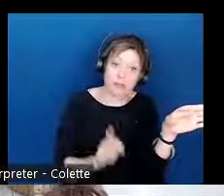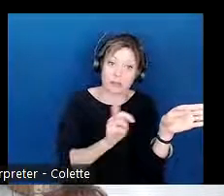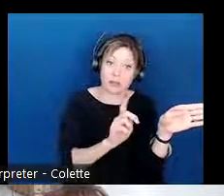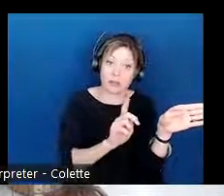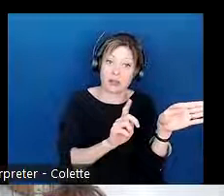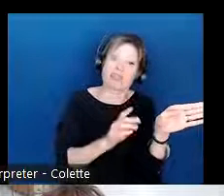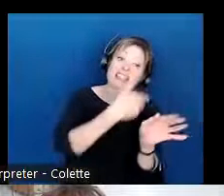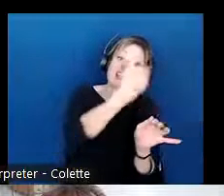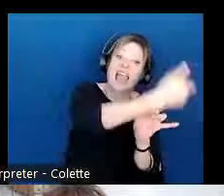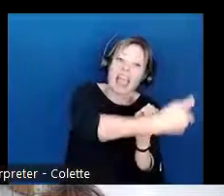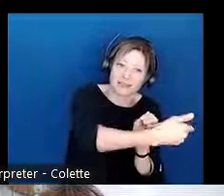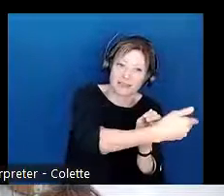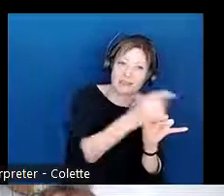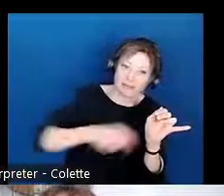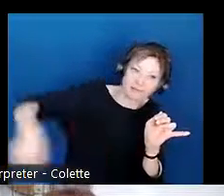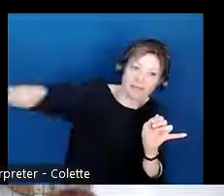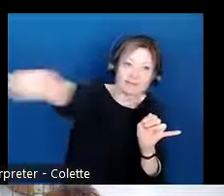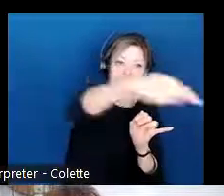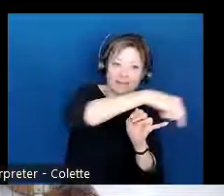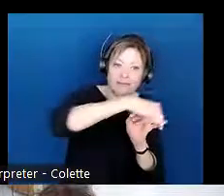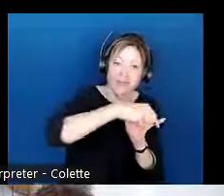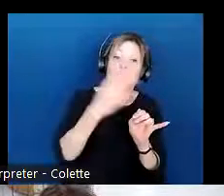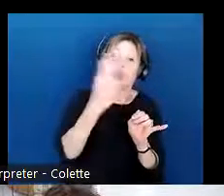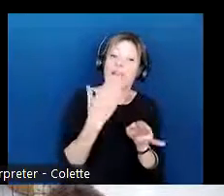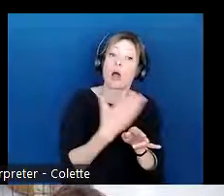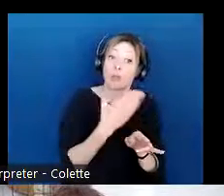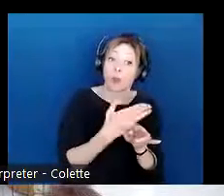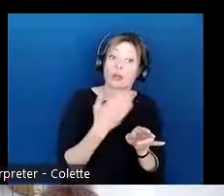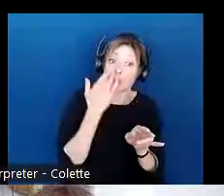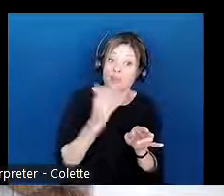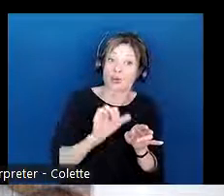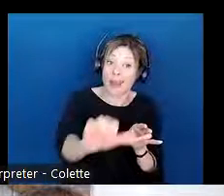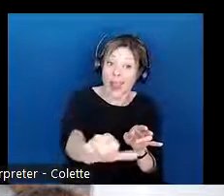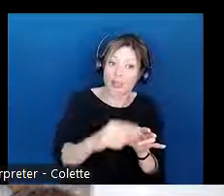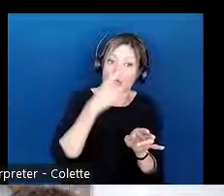the artworks that I'll show you to come you can catch those as well but what I could do is send